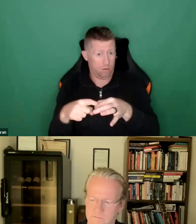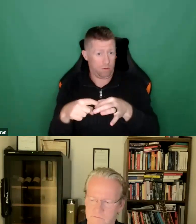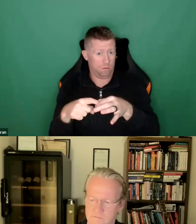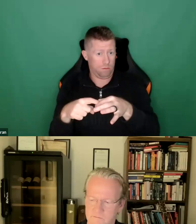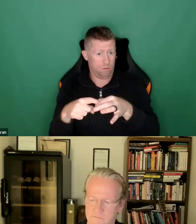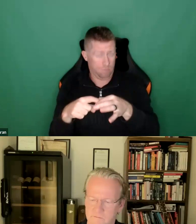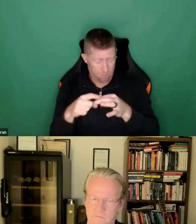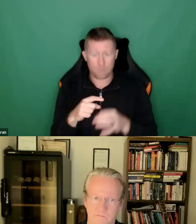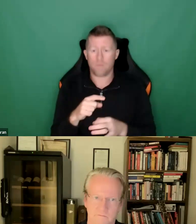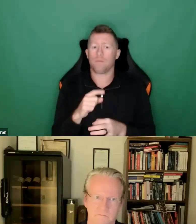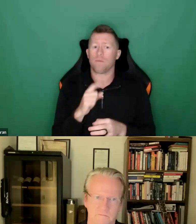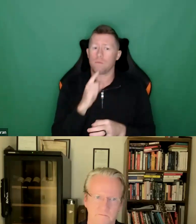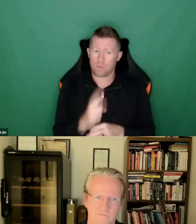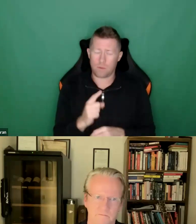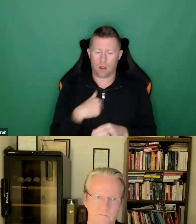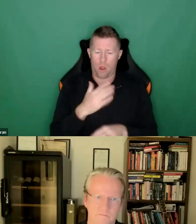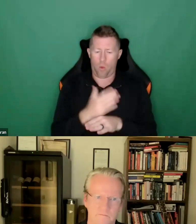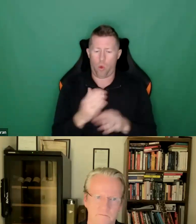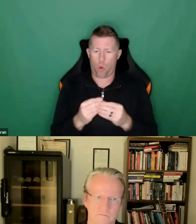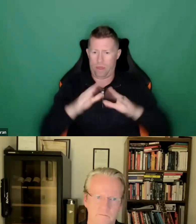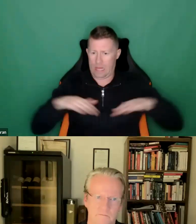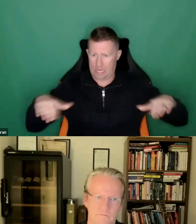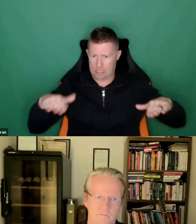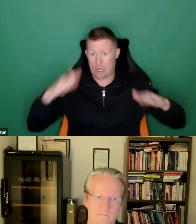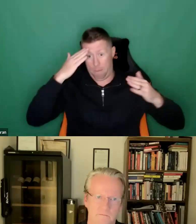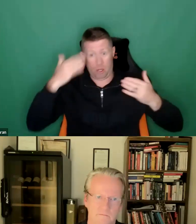deal with this quickly, someone posted a question earlier